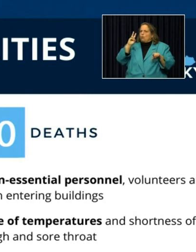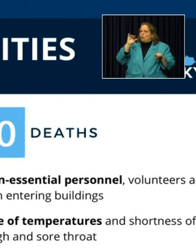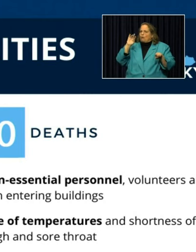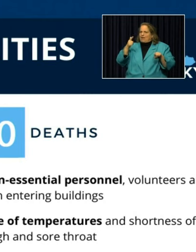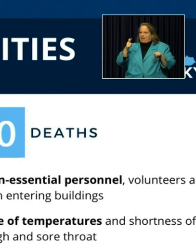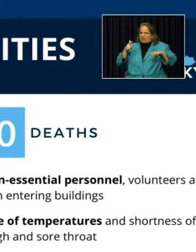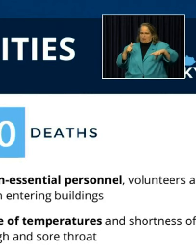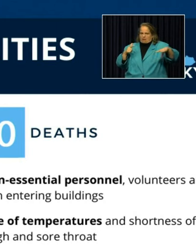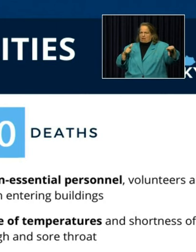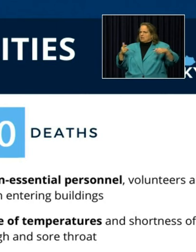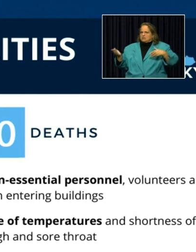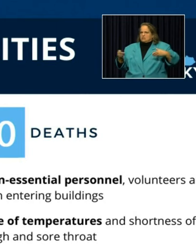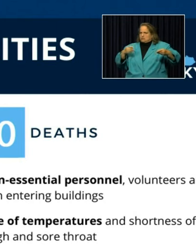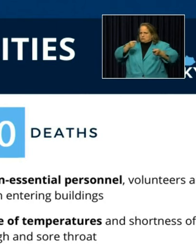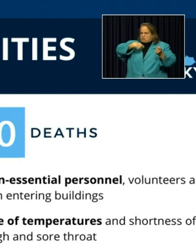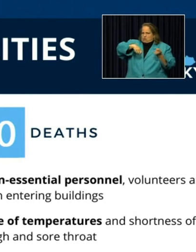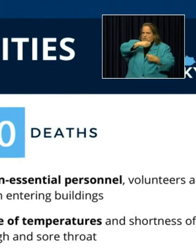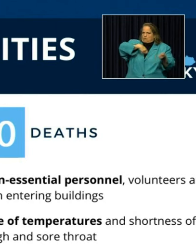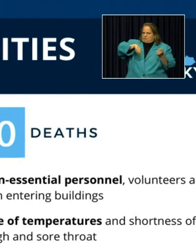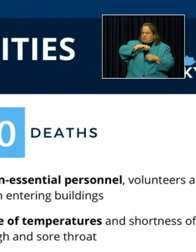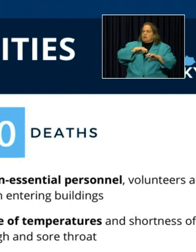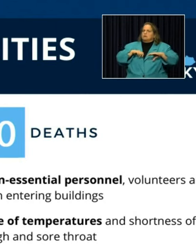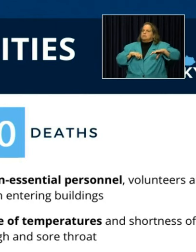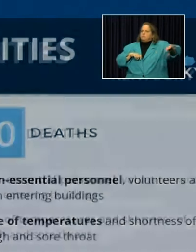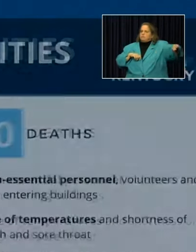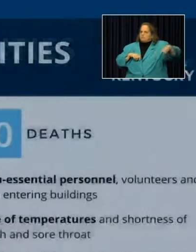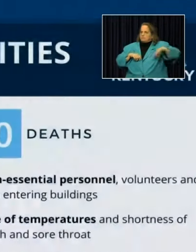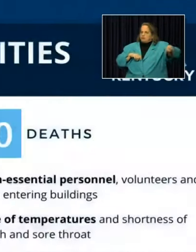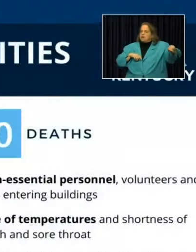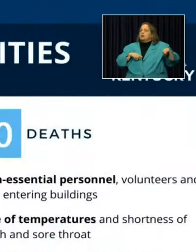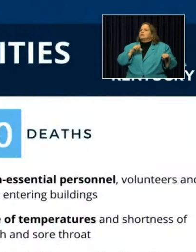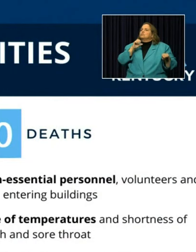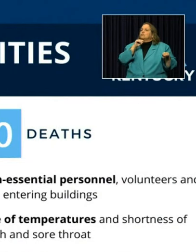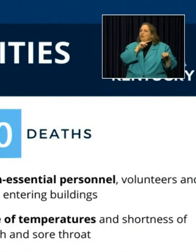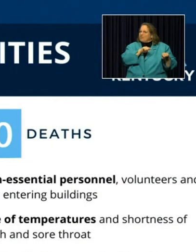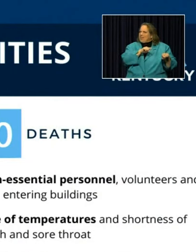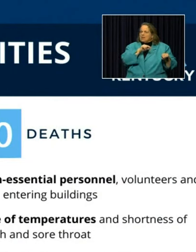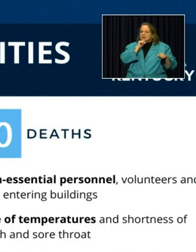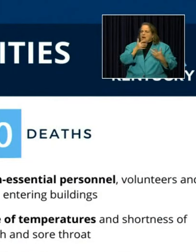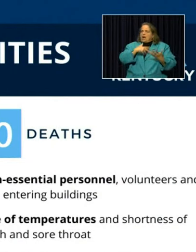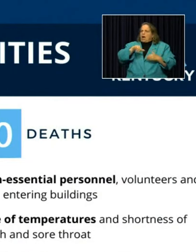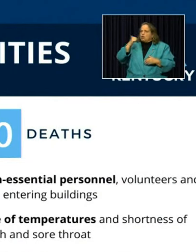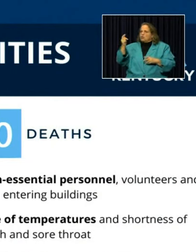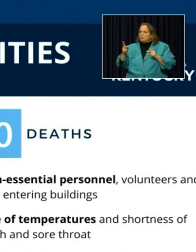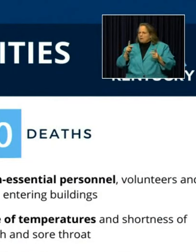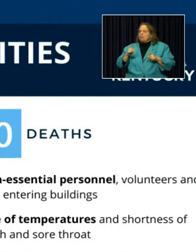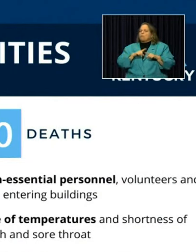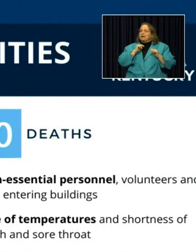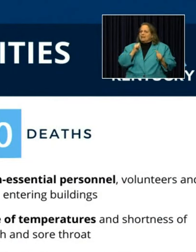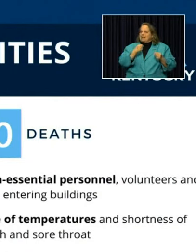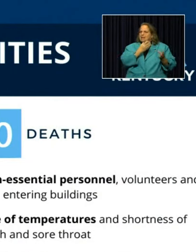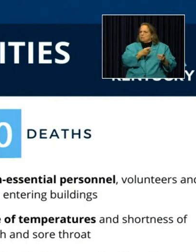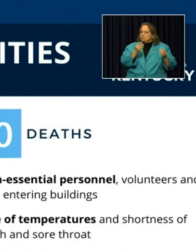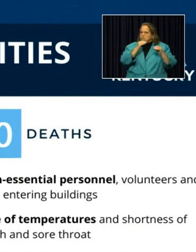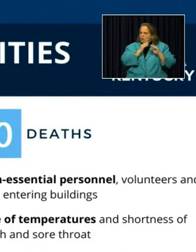PERSONAL PROTECTIVE EQUIPMENT. THAT'LL MEAN WEDNESDAY WE'LL TALK ABOUT THE TEAM KENTUCKY FUND, AN UPDATE ON WHAT WE'VE